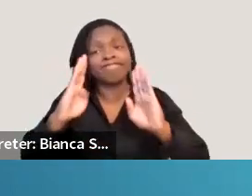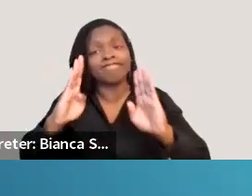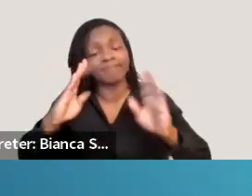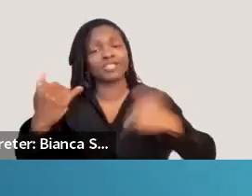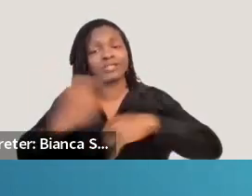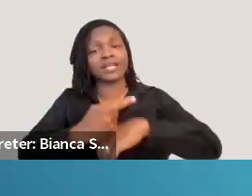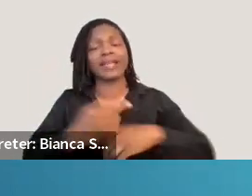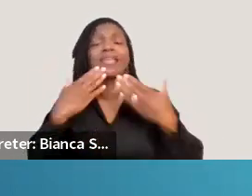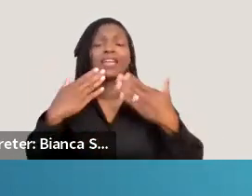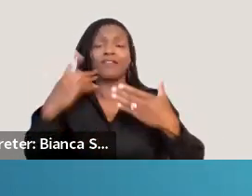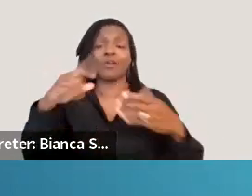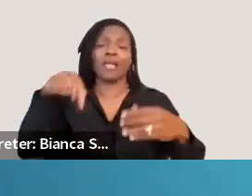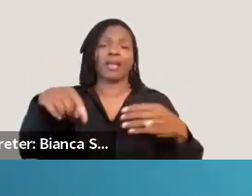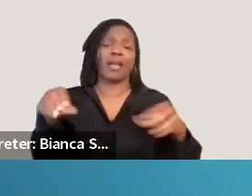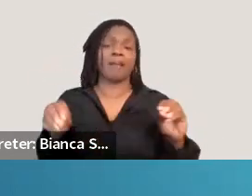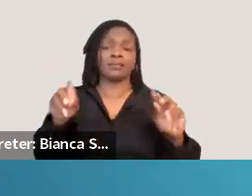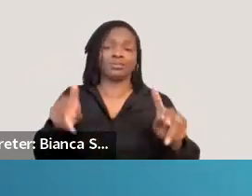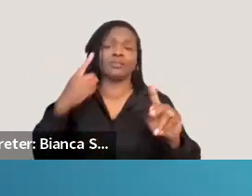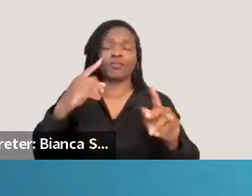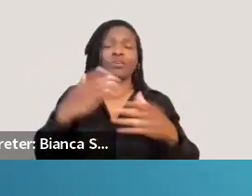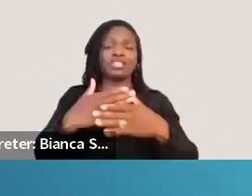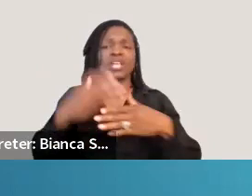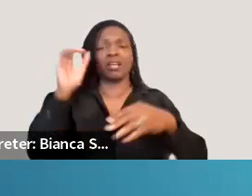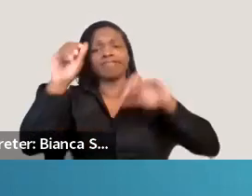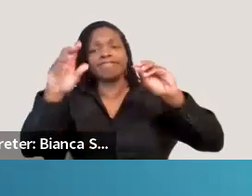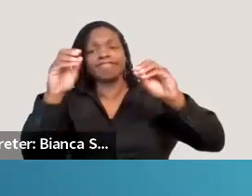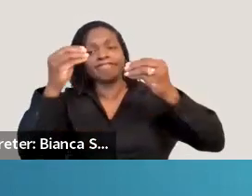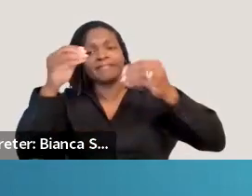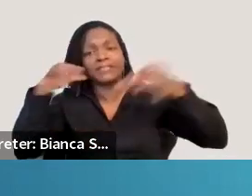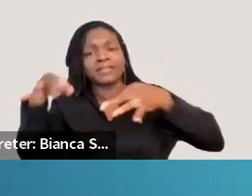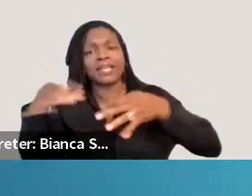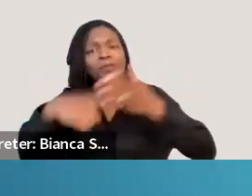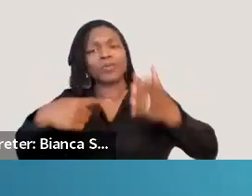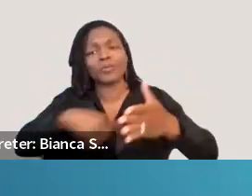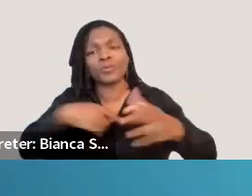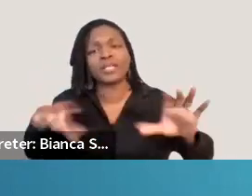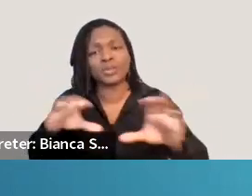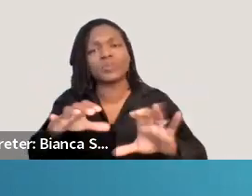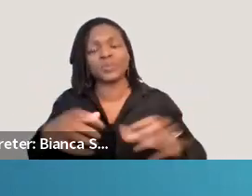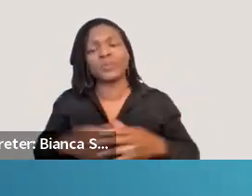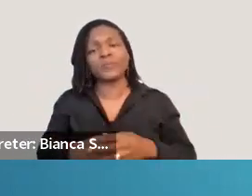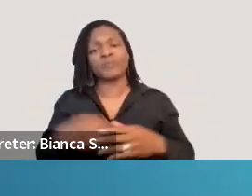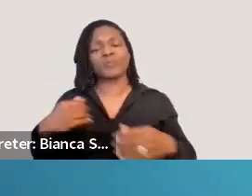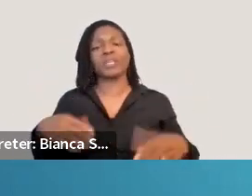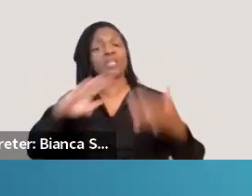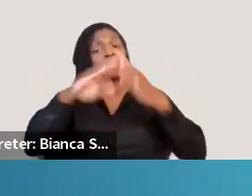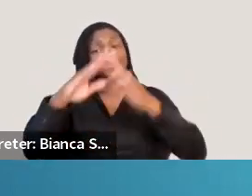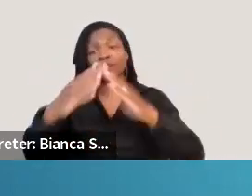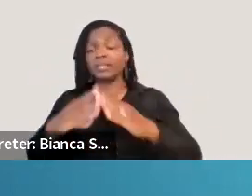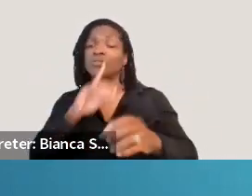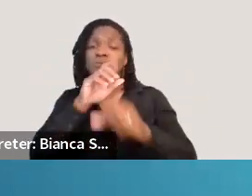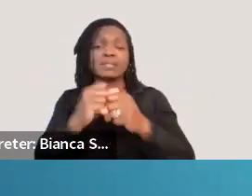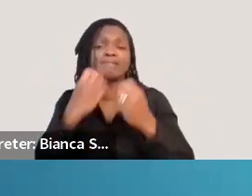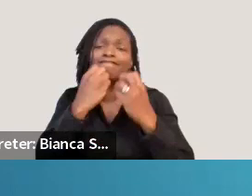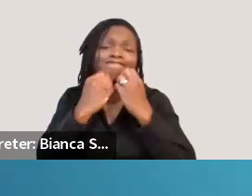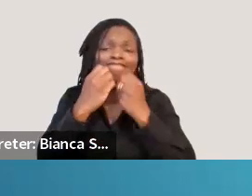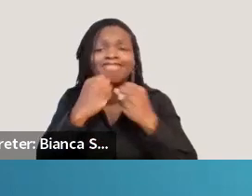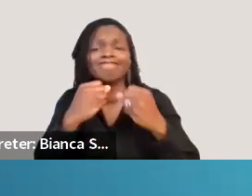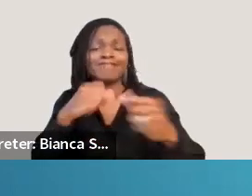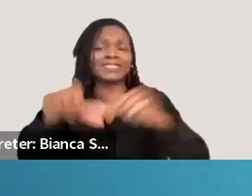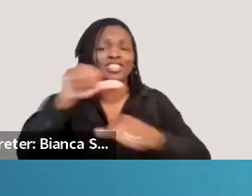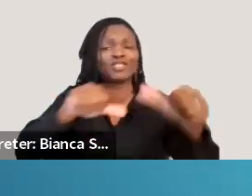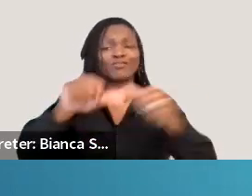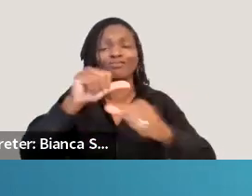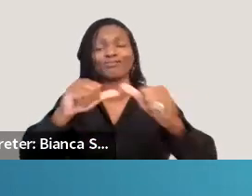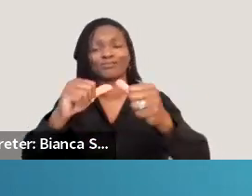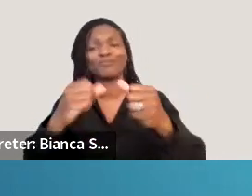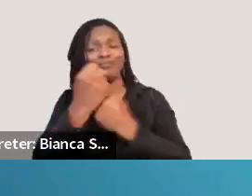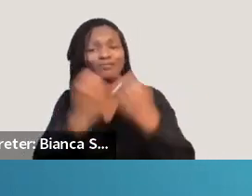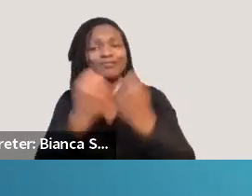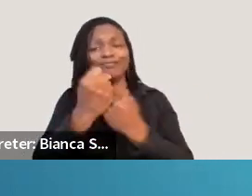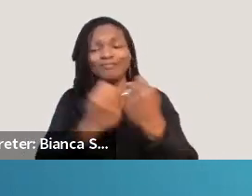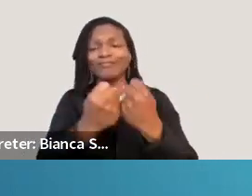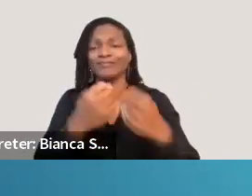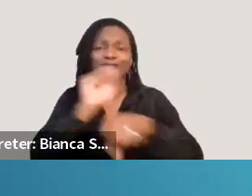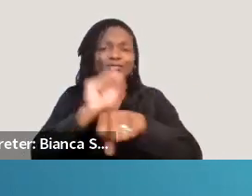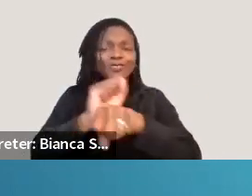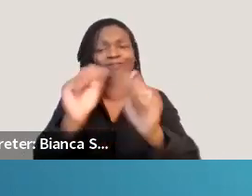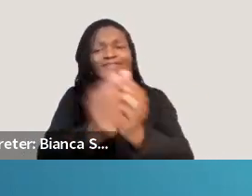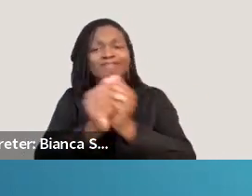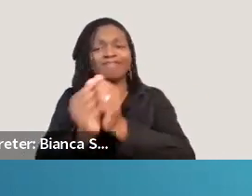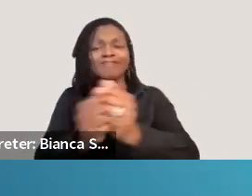We have a very engaged. Community that cares about one another and It's really great to see everybody coming together to work together to develop the ship.